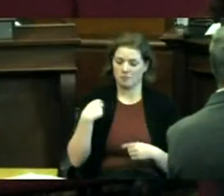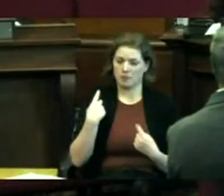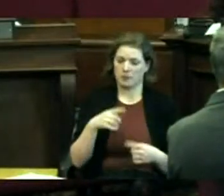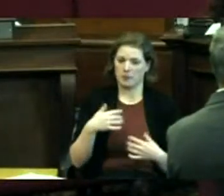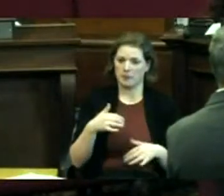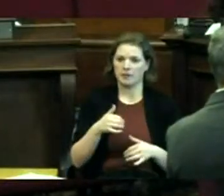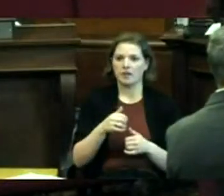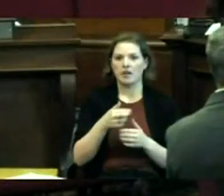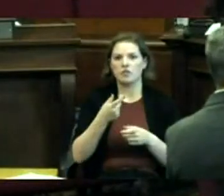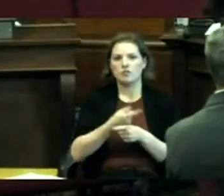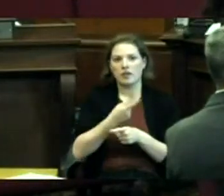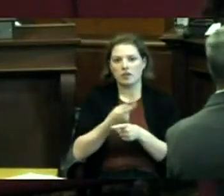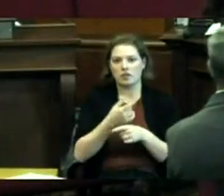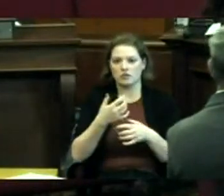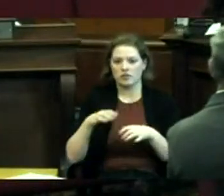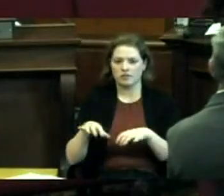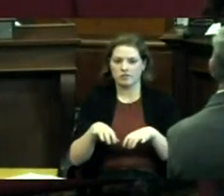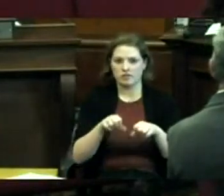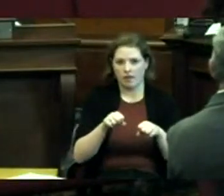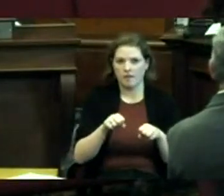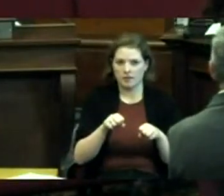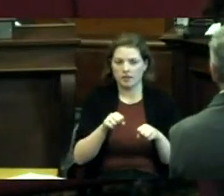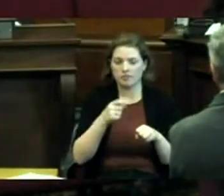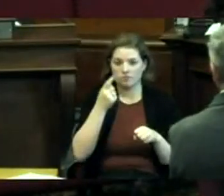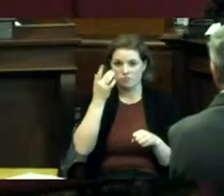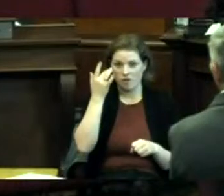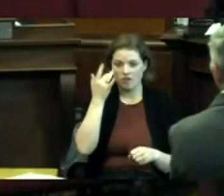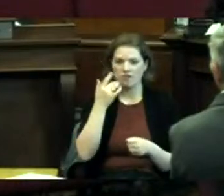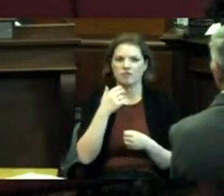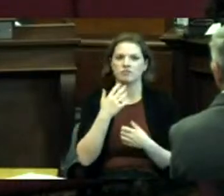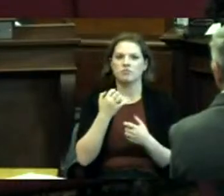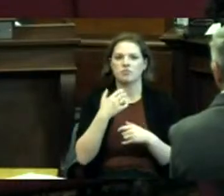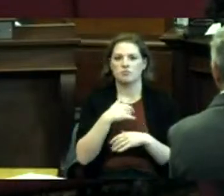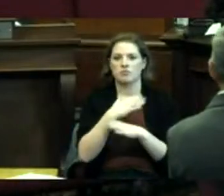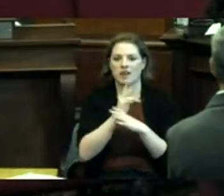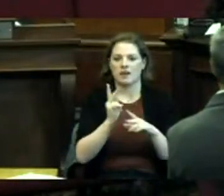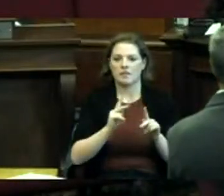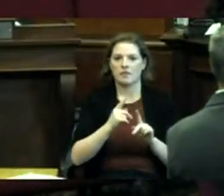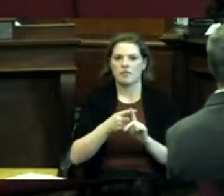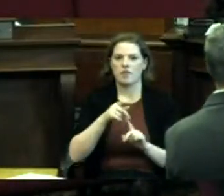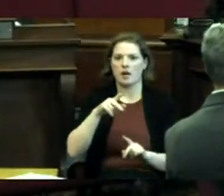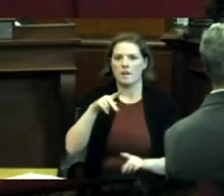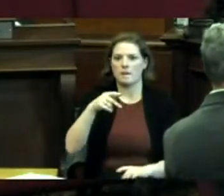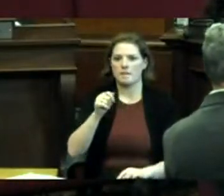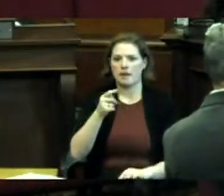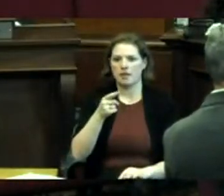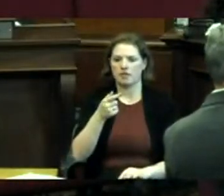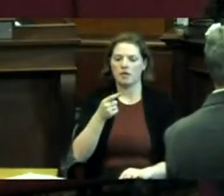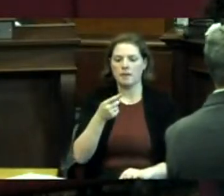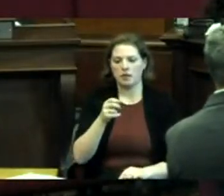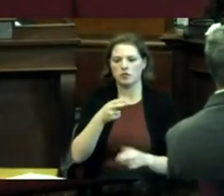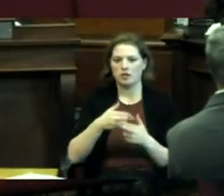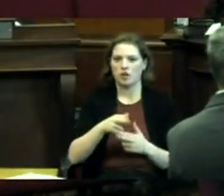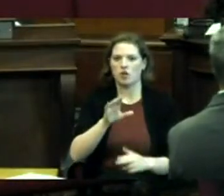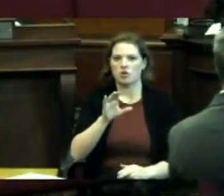So the long term two rule has actually been around for quite a while. The regulation was